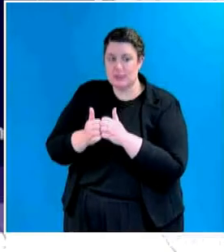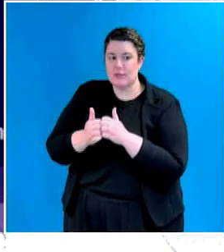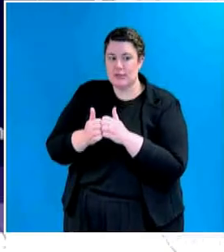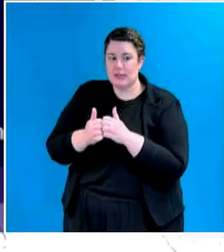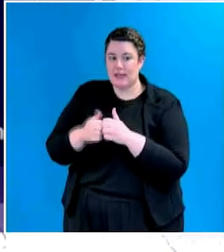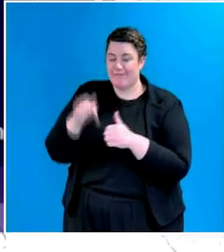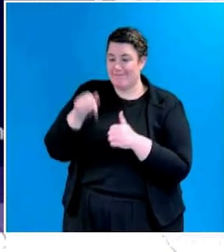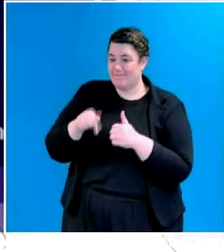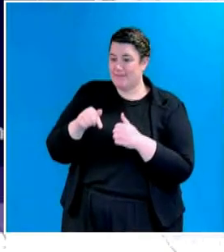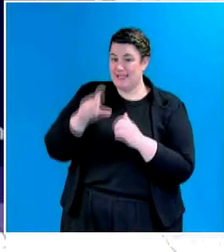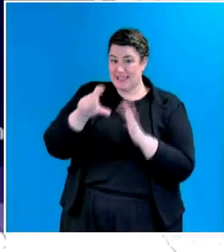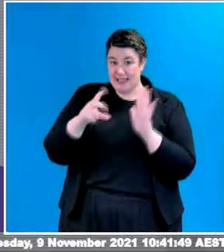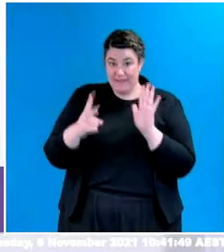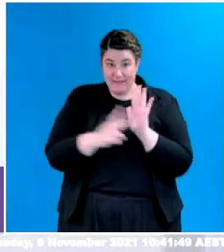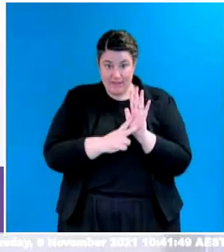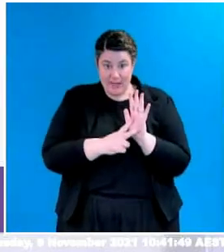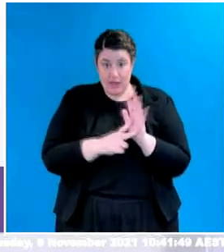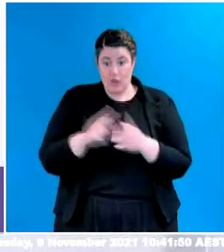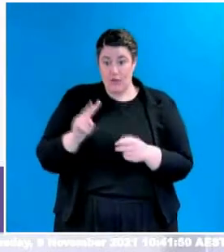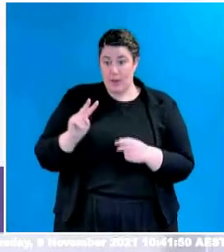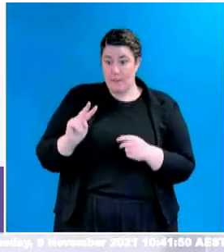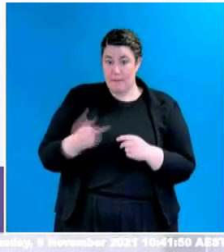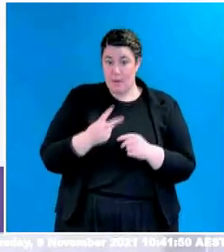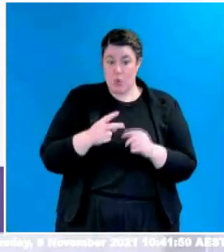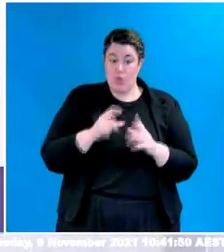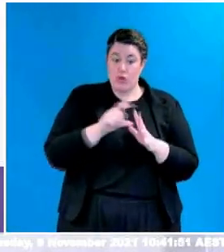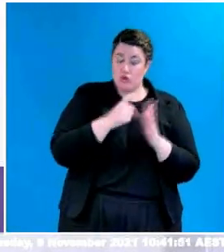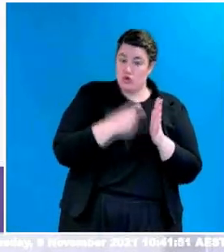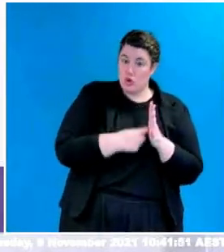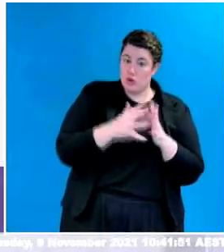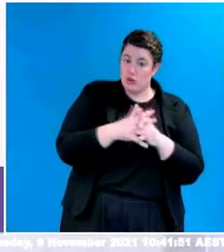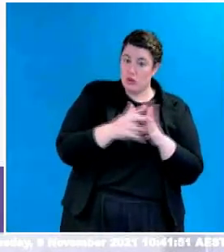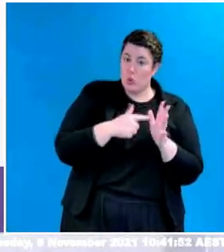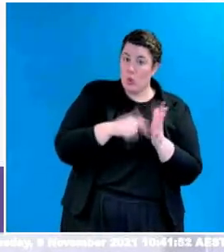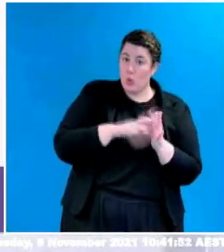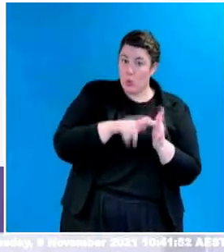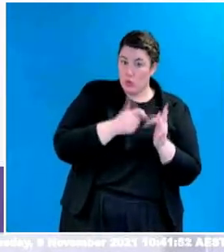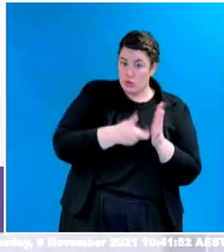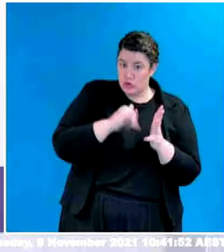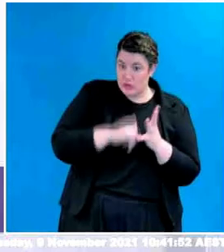These are the CVs of both Dr Watchirs and Ms Toohey.